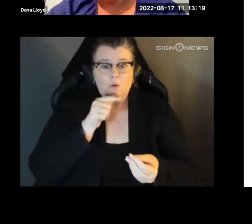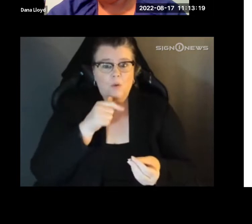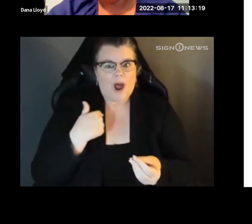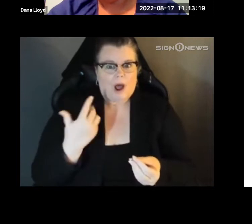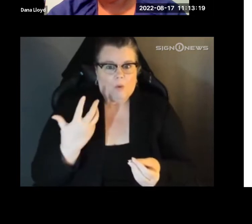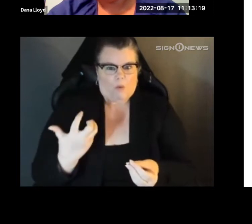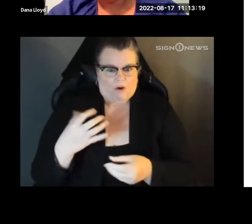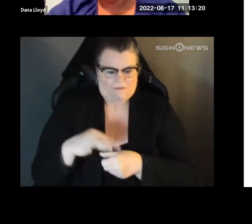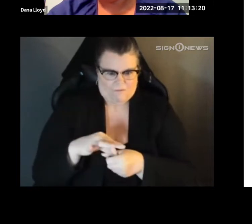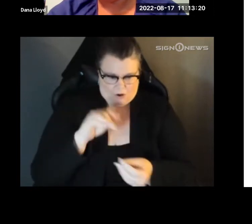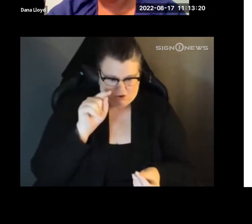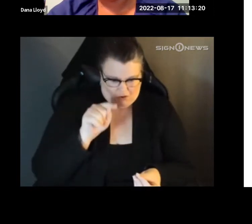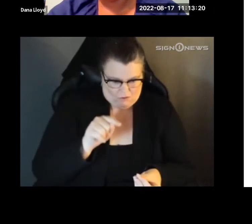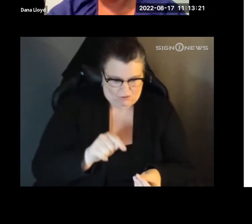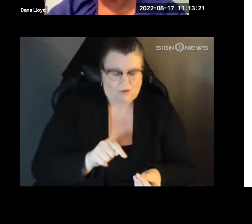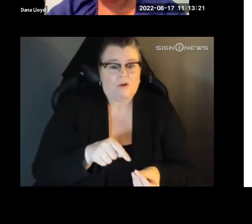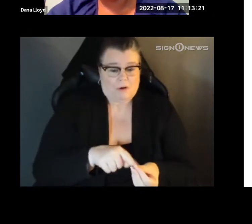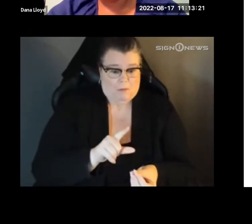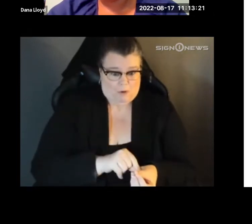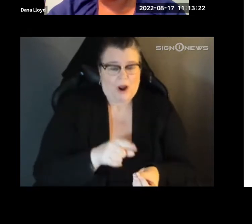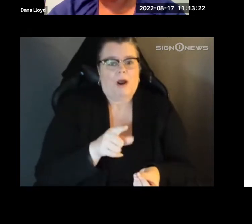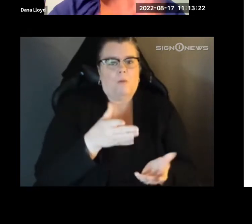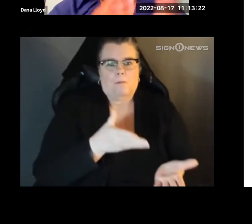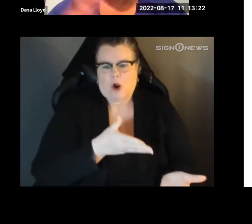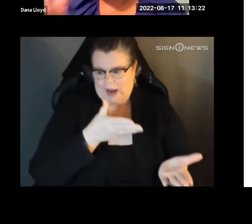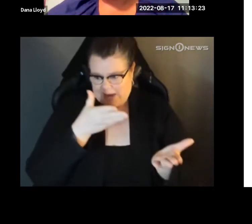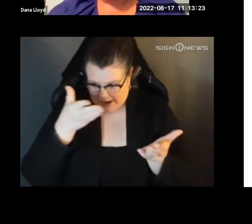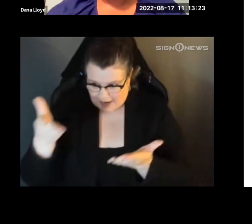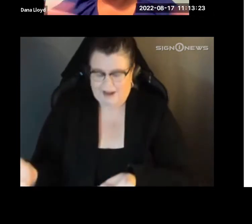of 11 different people and candidates so this gives you time to work on it